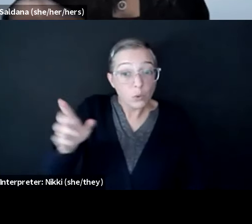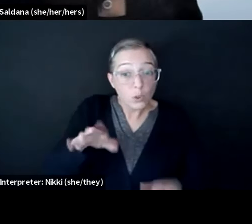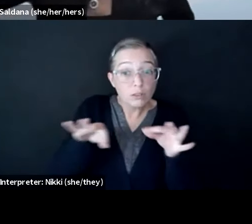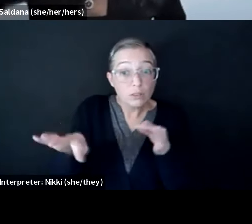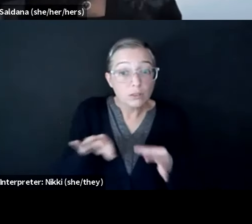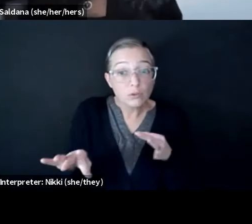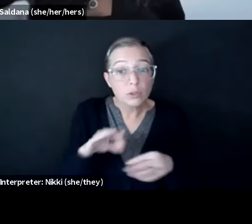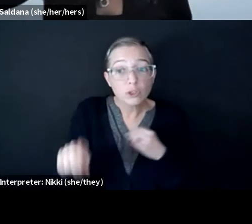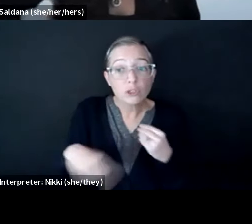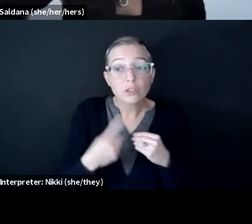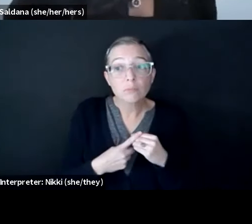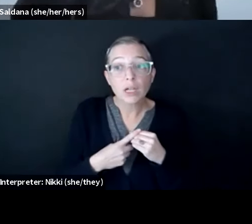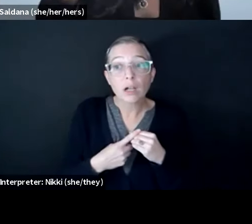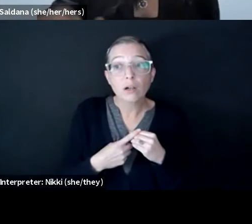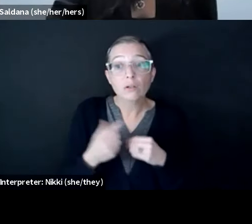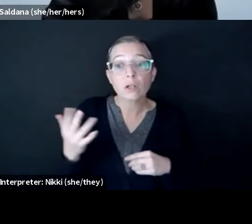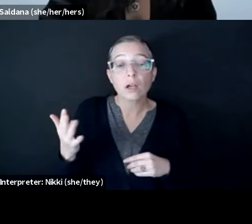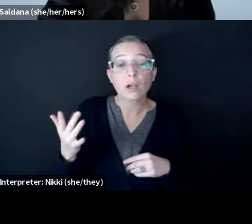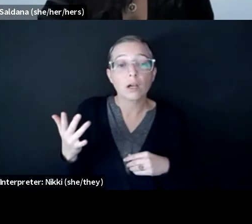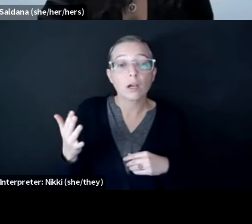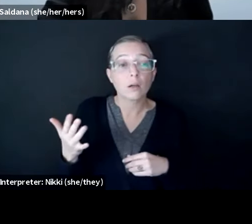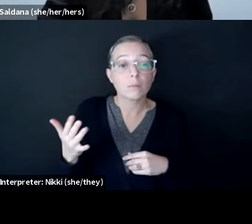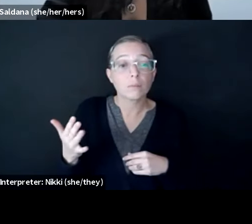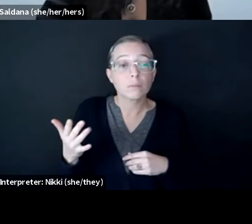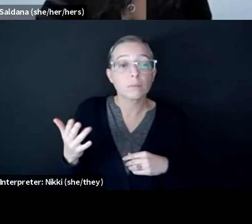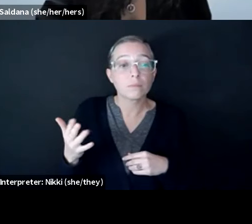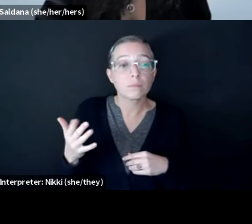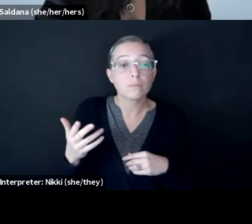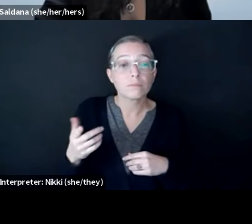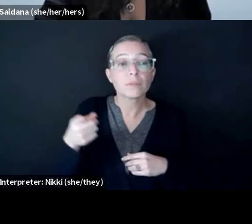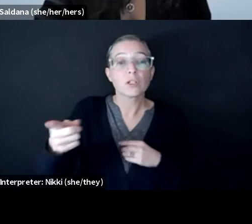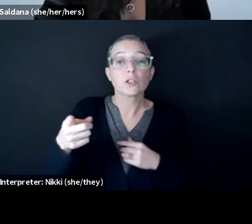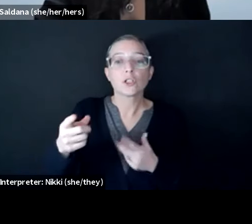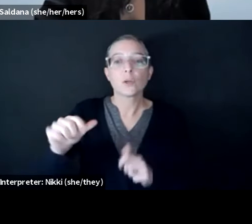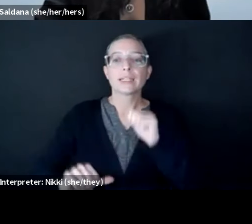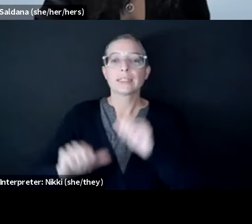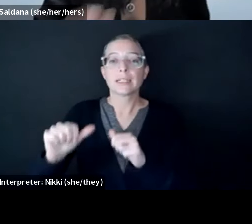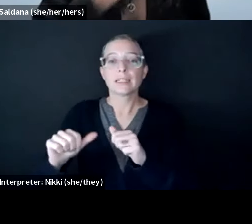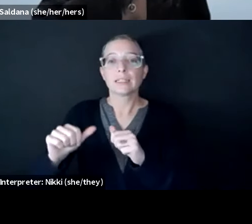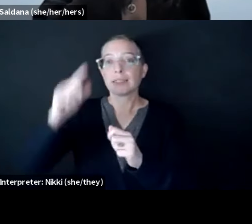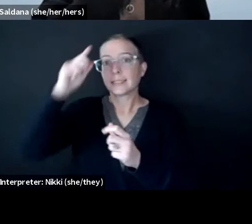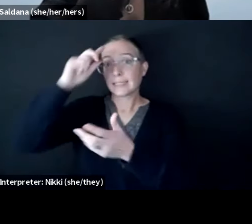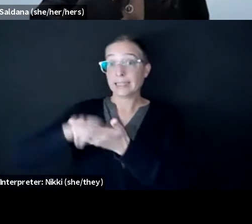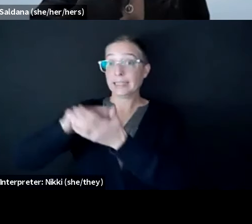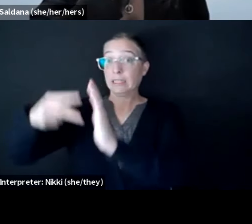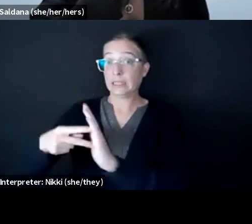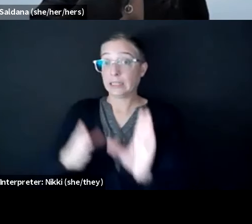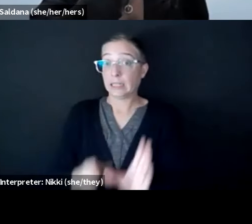Greg Aarons (he/his): You know, talking about both were you assessed intentions to adopt. Greg Aarons (he/his): And also.